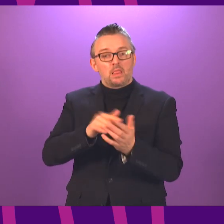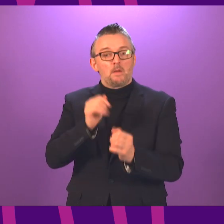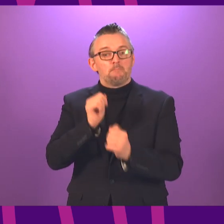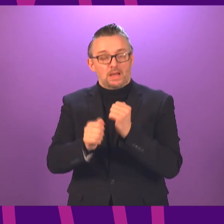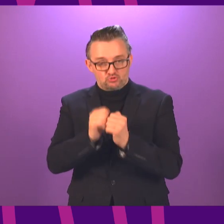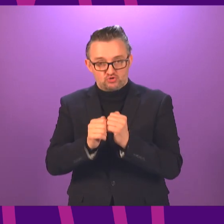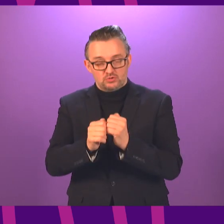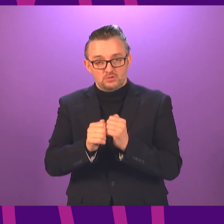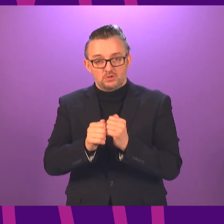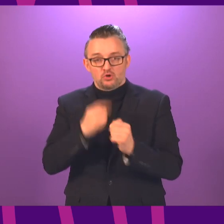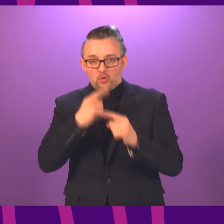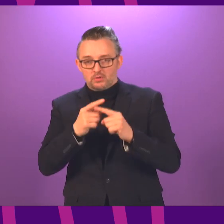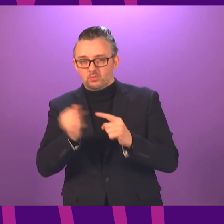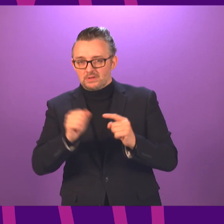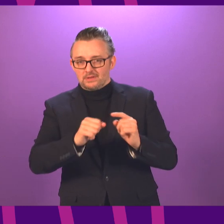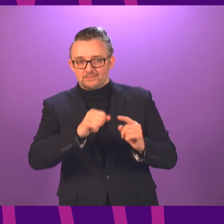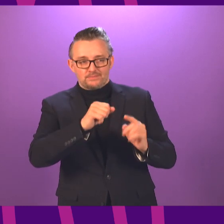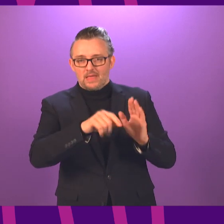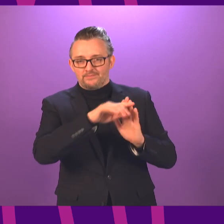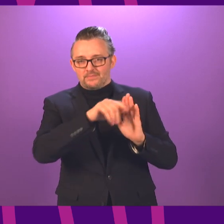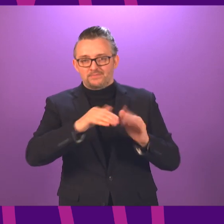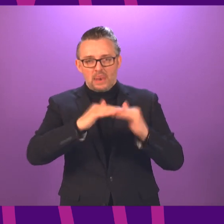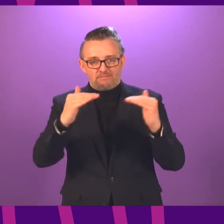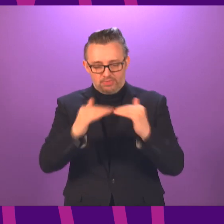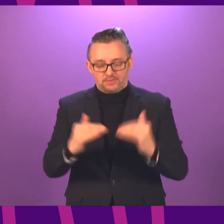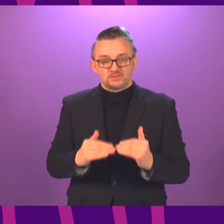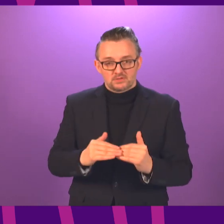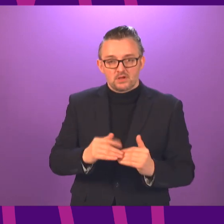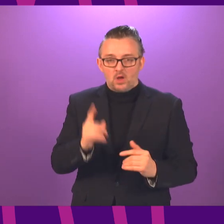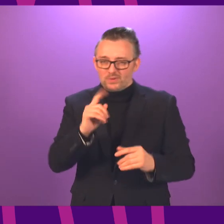our decisions on levels, as well as on any revision to the content of each level, taking